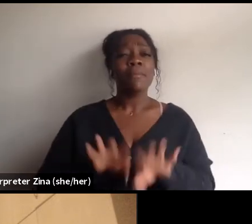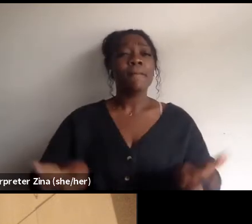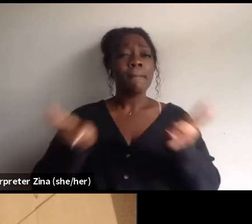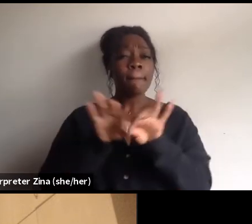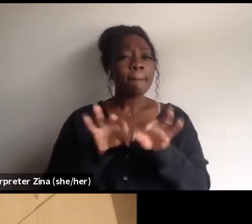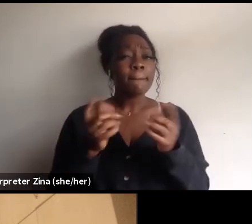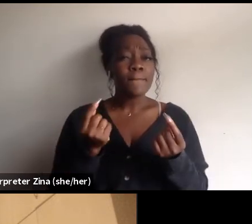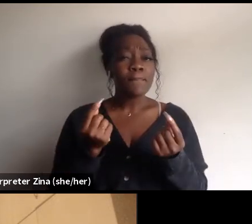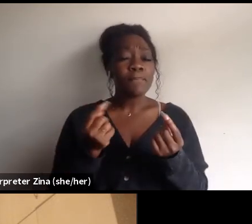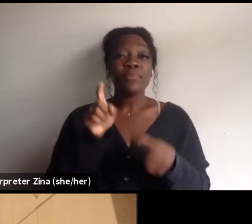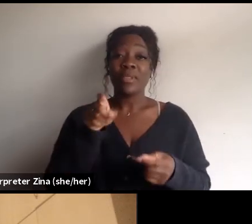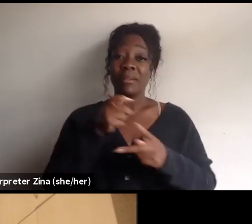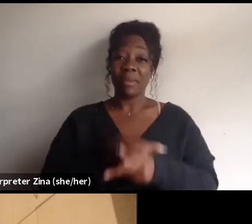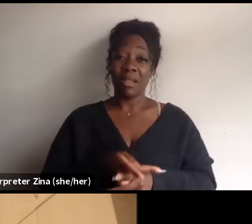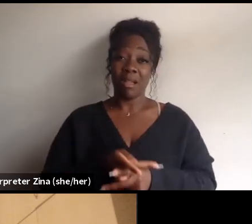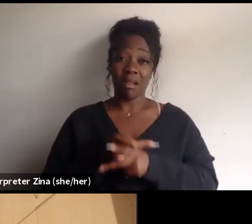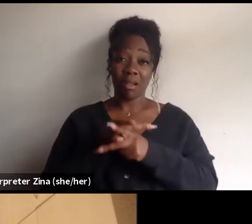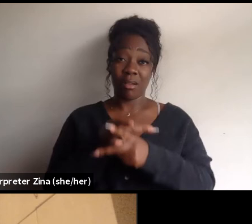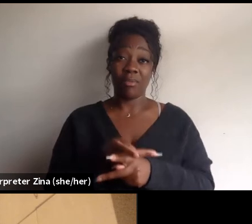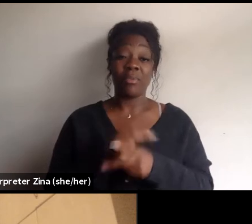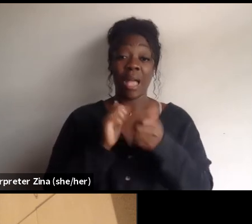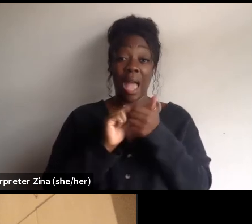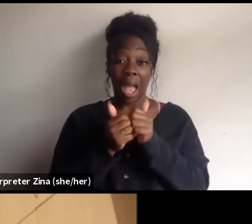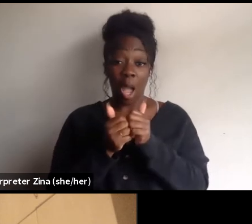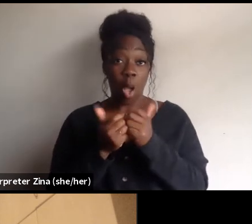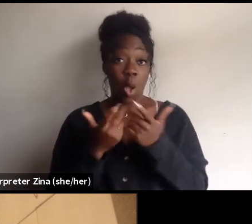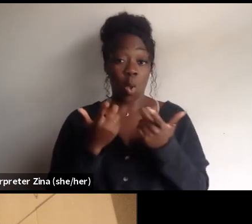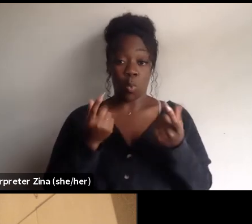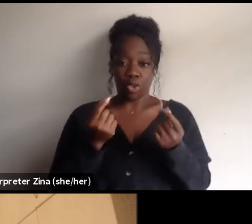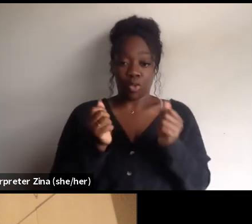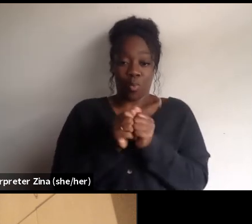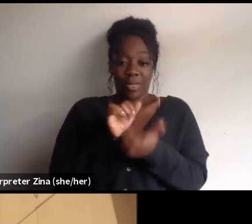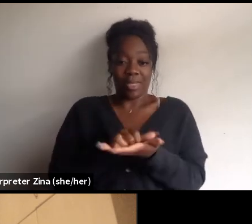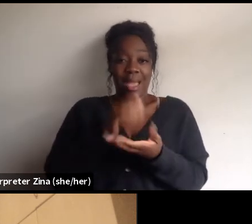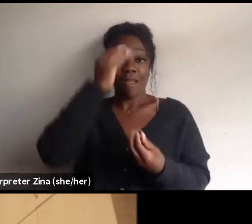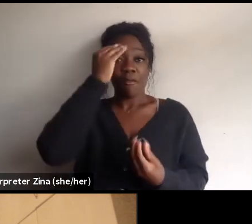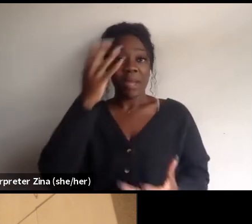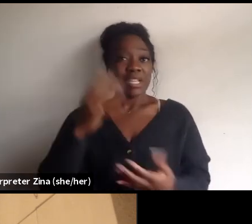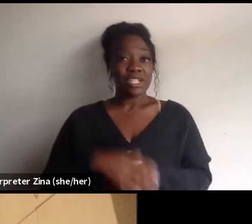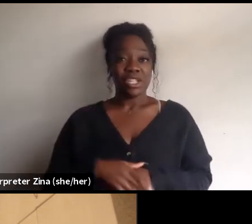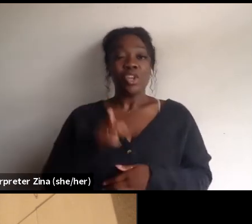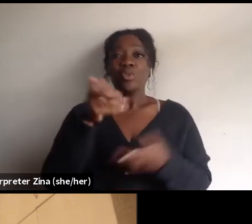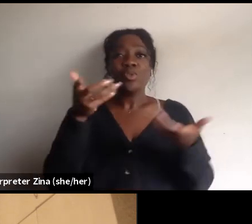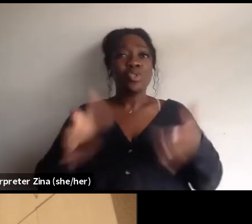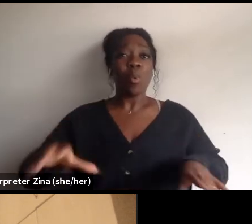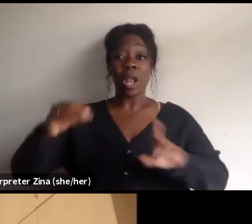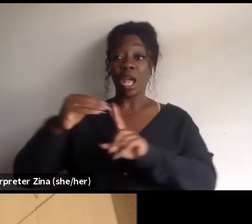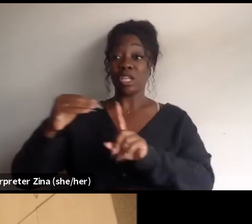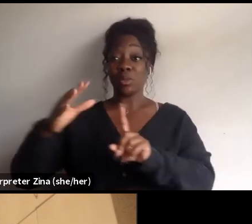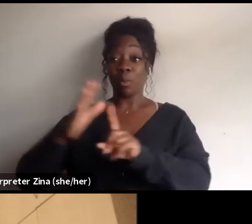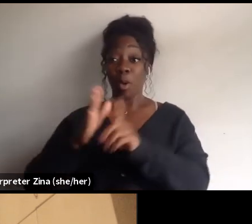to be very careful how you manage that information 'cause you don't want to expose someone that has actually been trying to help you.